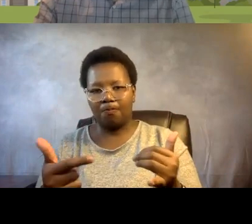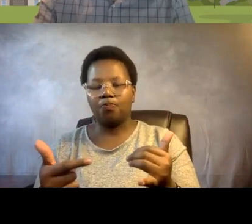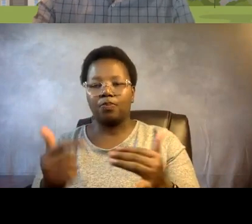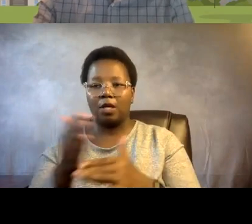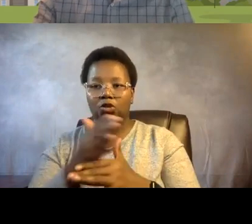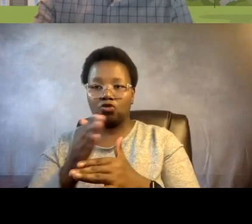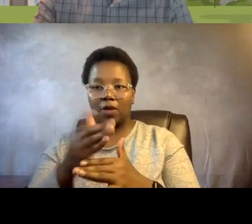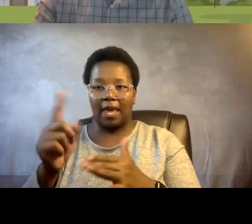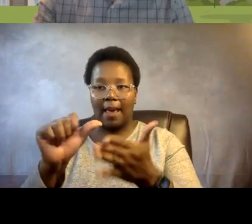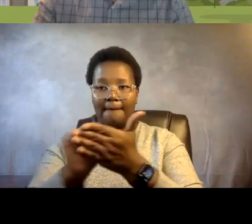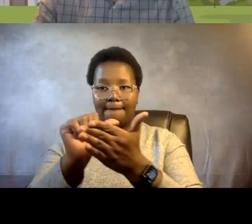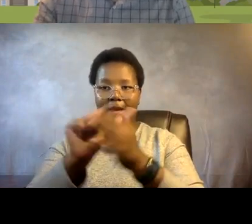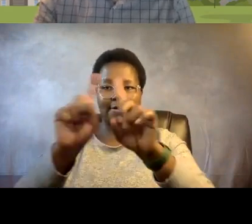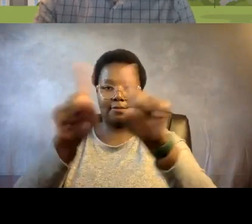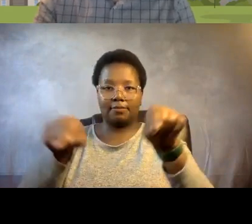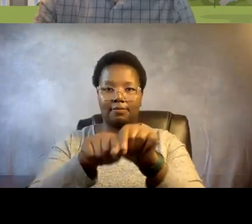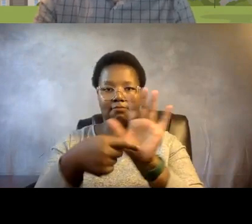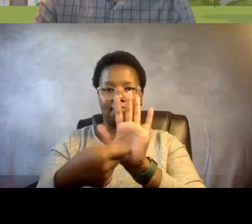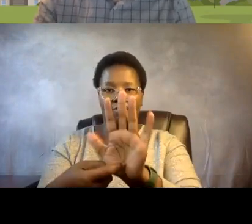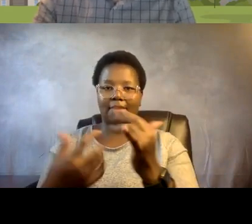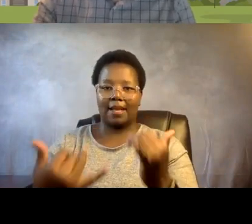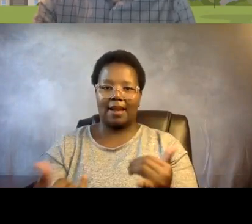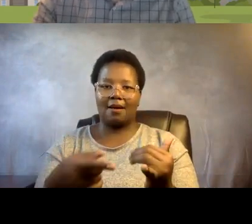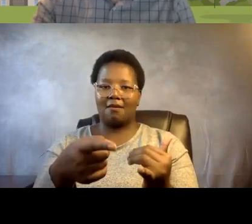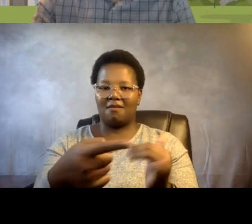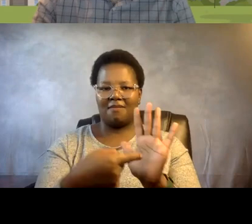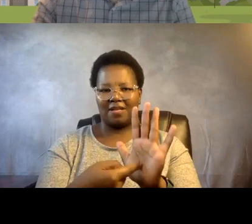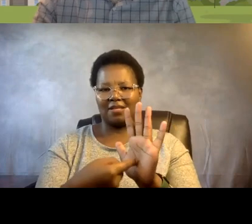at. This is an example of a page from NASA, pull this over in my screen share as well,